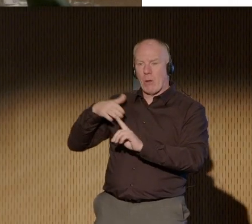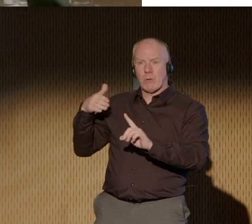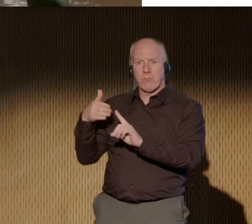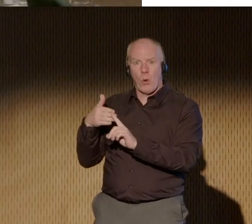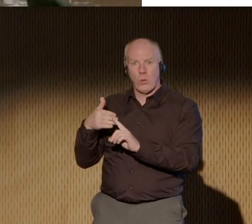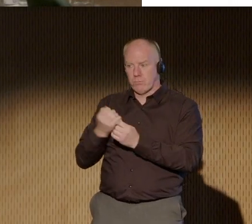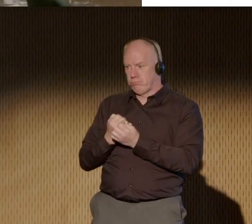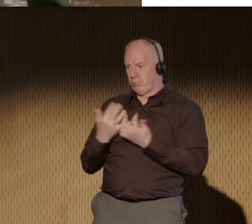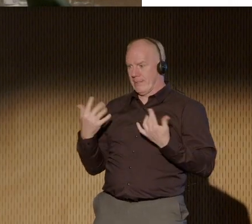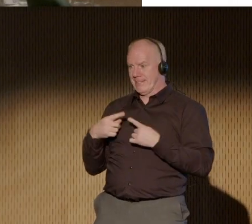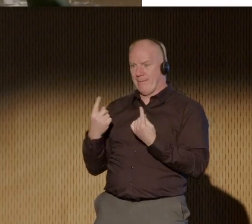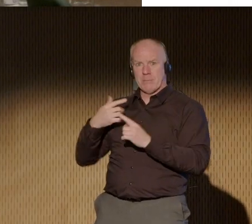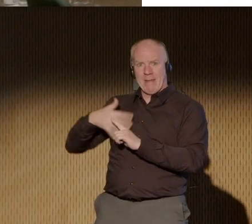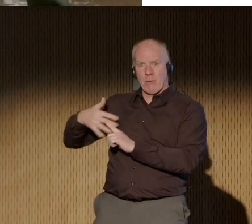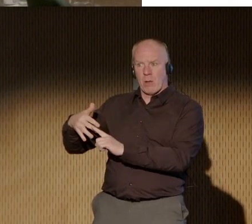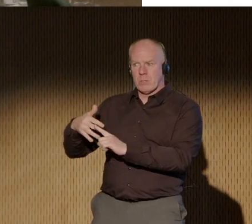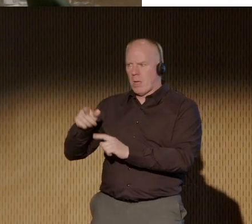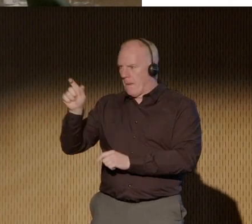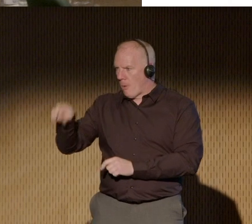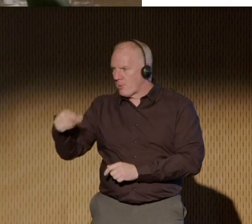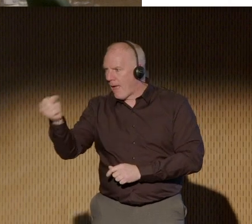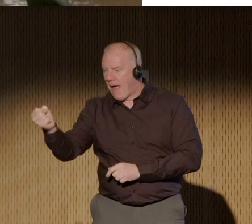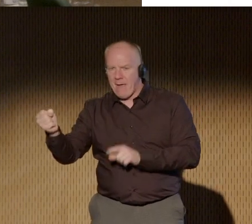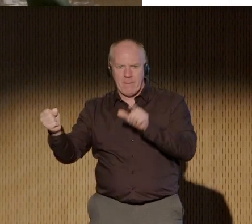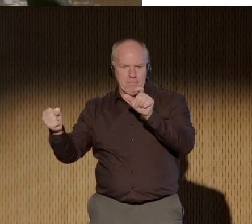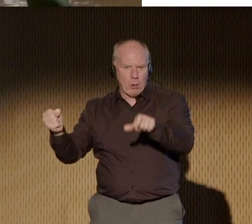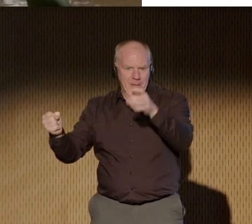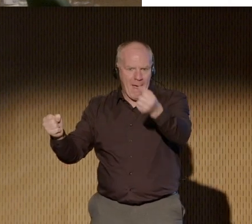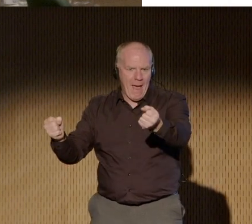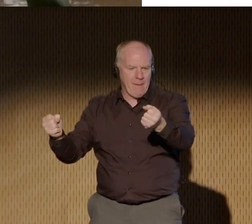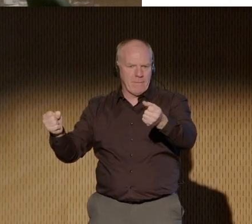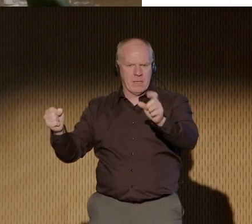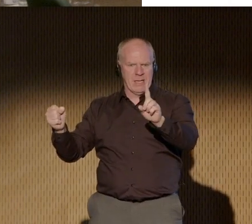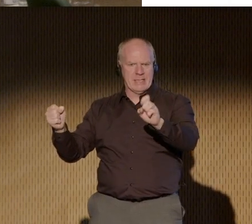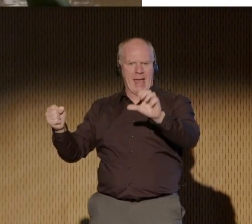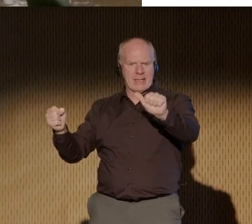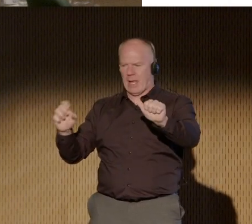that this person here has data that combines with my data. And I couldn’t agree more with